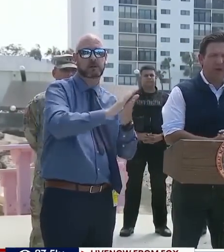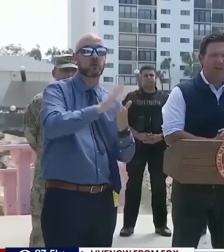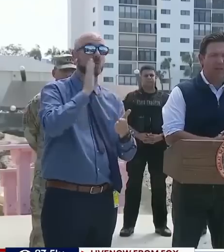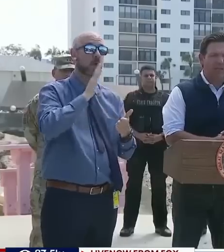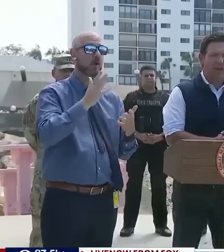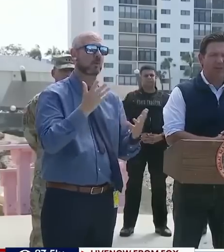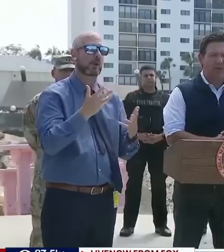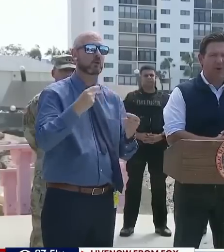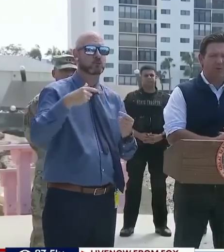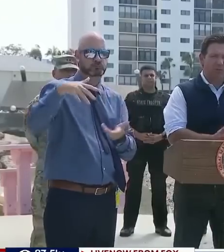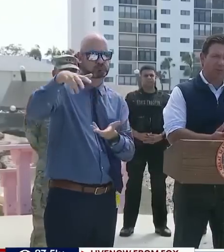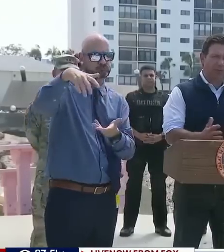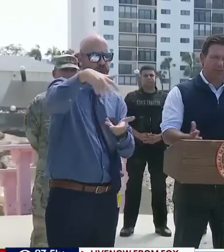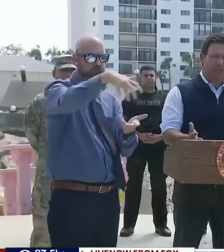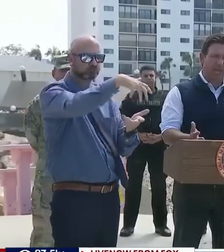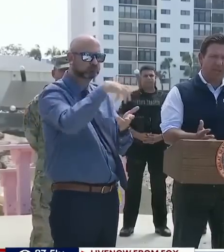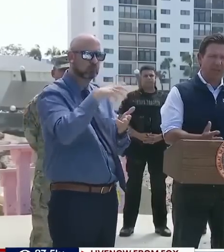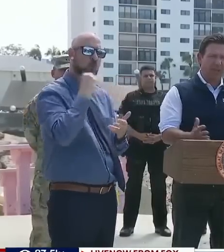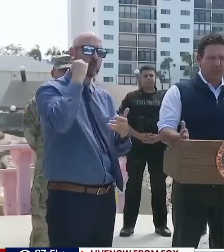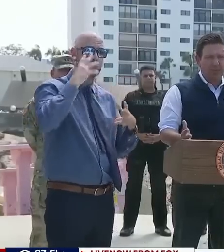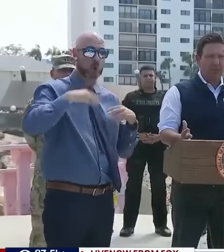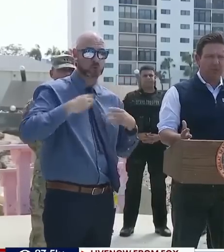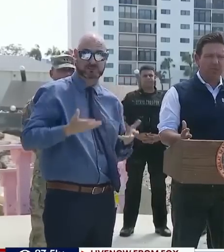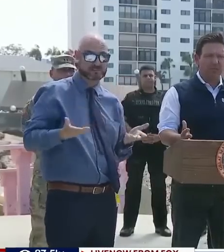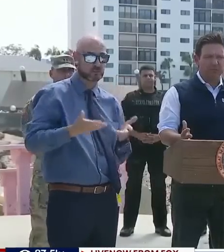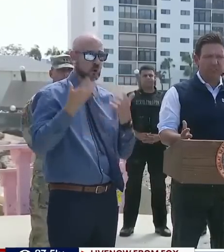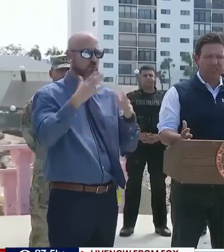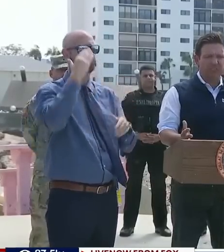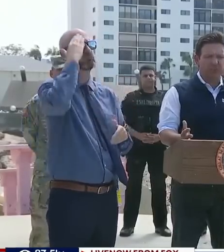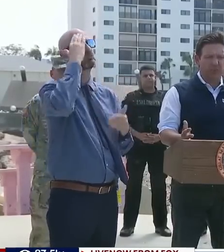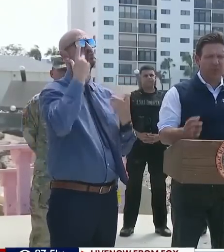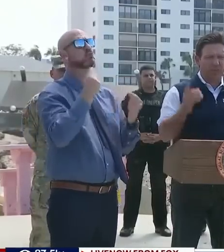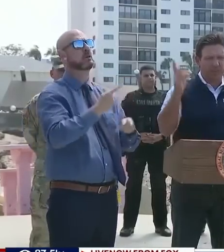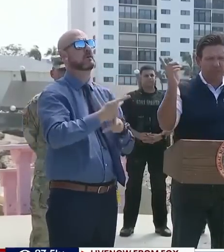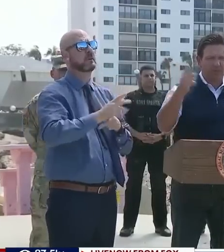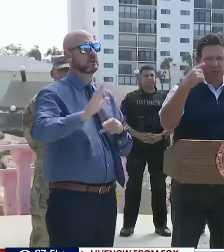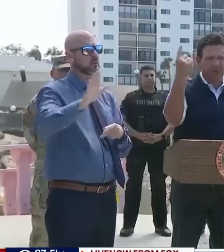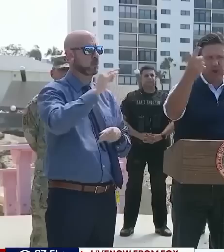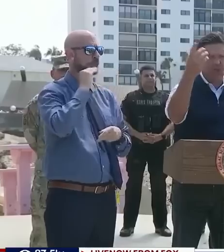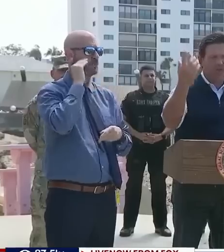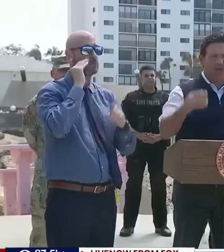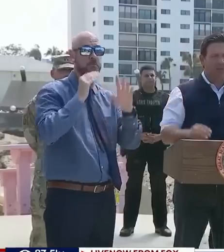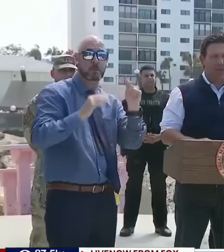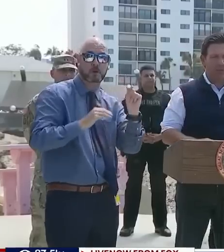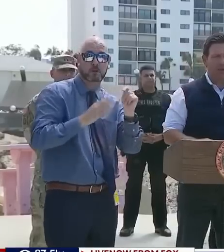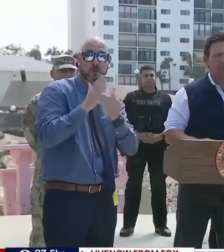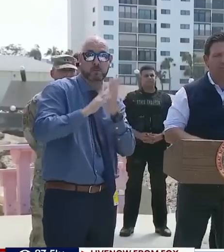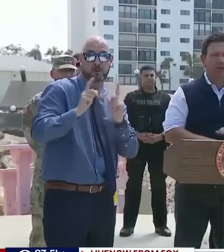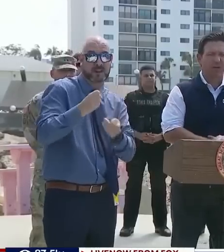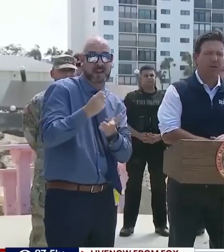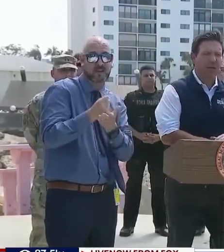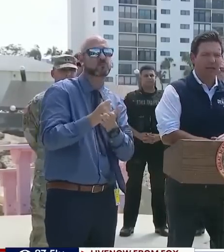as well. yeah, and so Kevin mentioned on the muck and got obviously homeowners here very Savvy, uh, they know how to take care of their homes, but to the